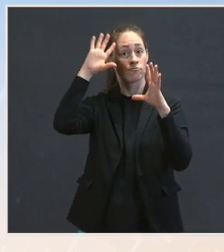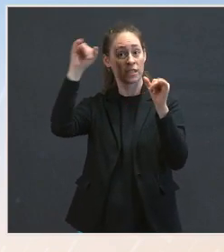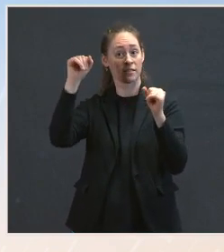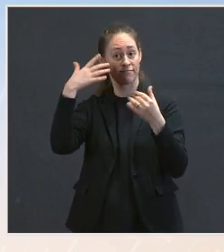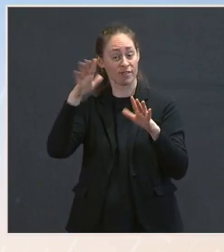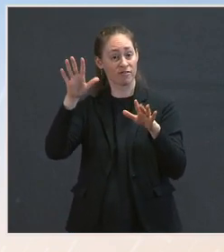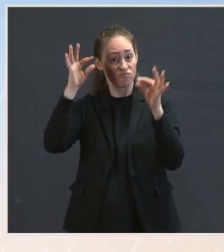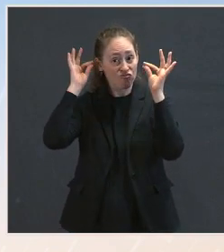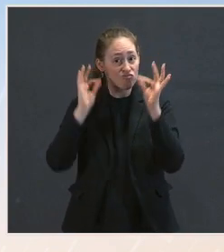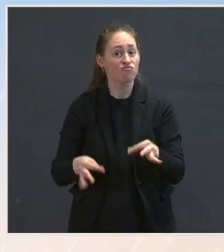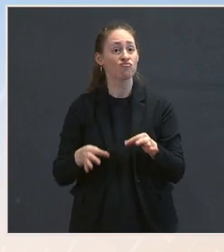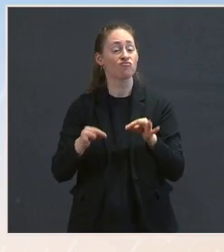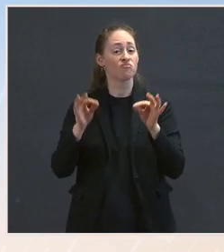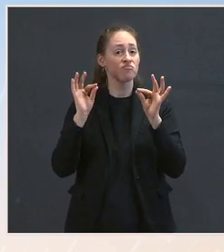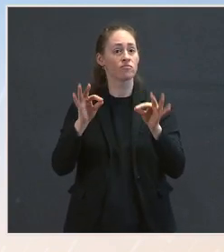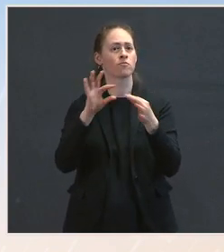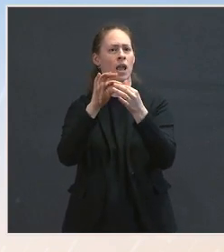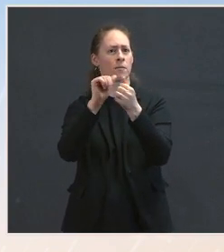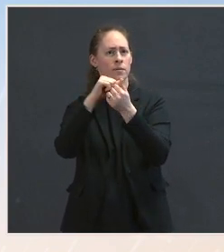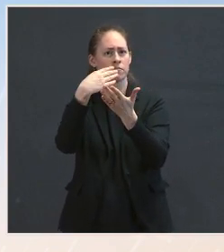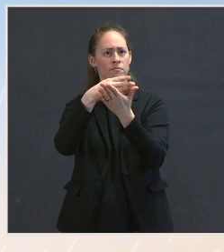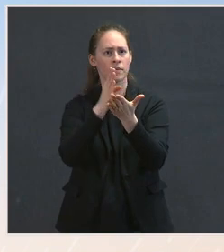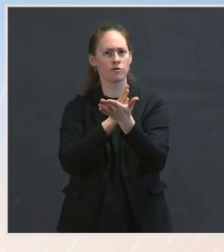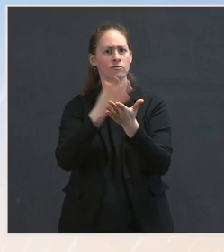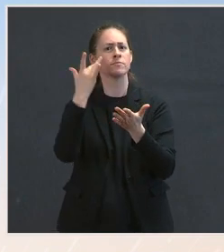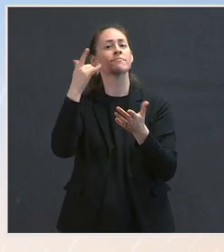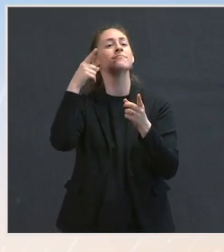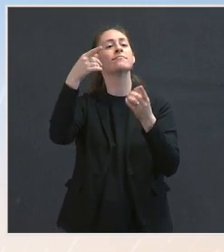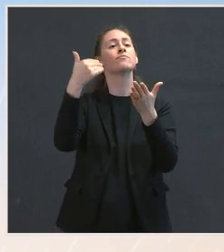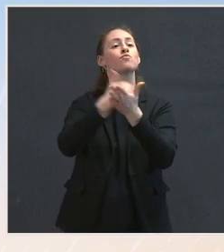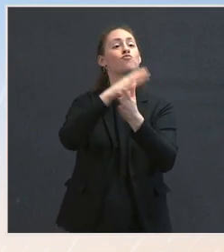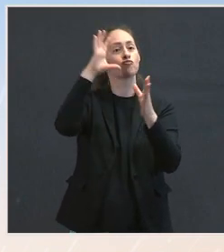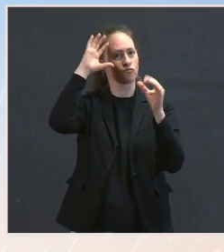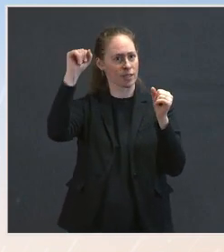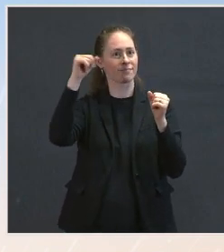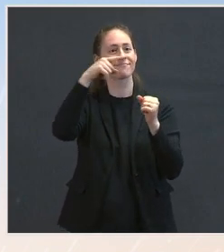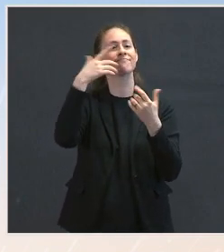Presidents have given a speech in February that talks about the budget,